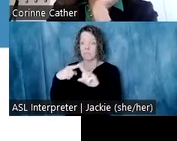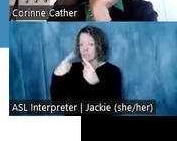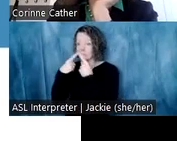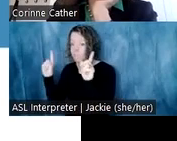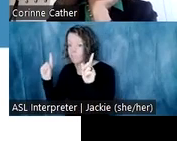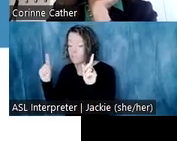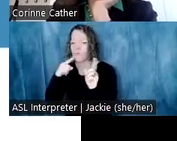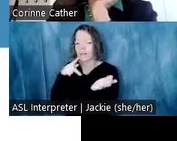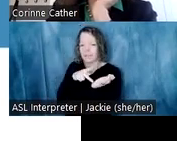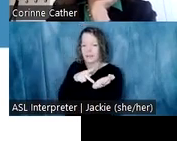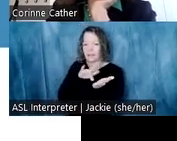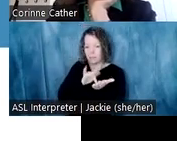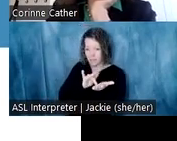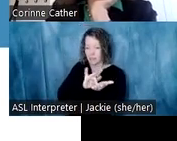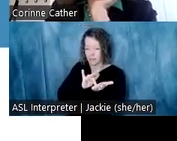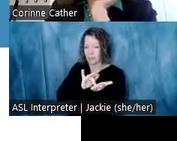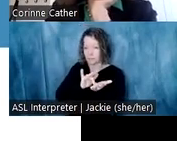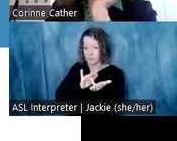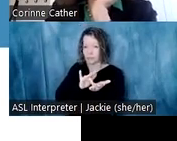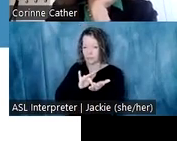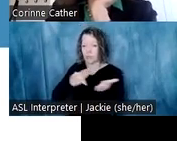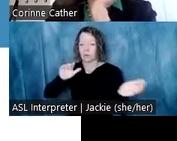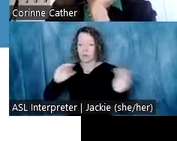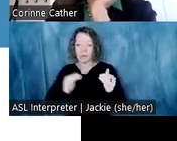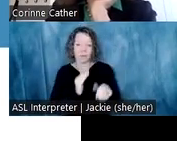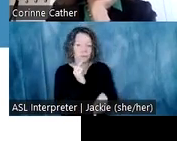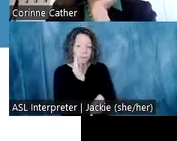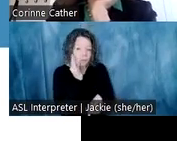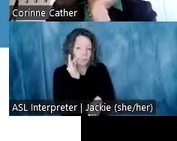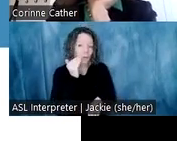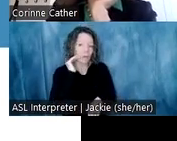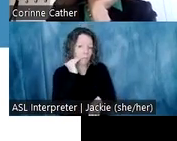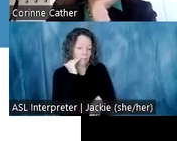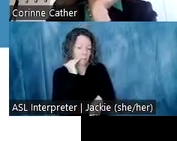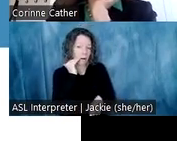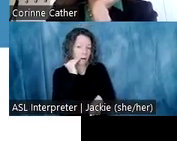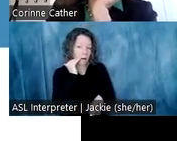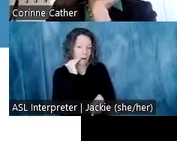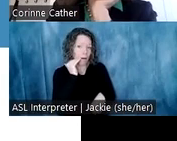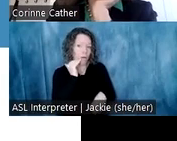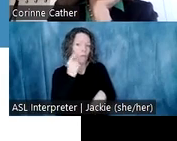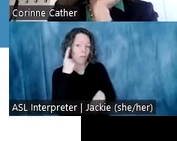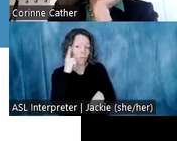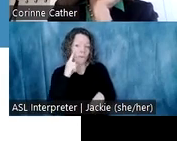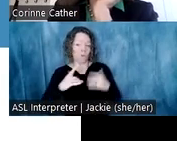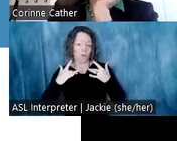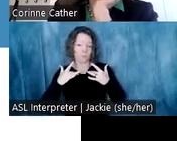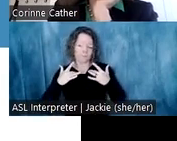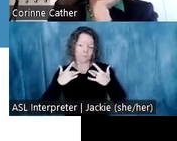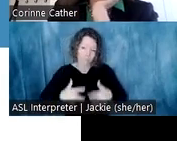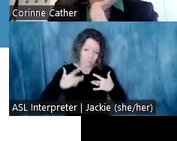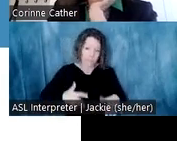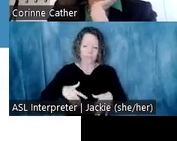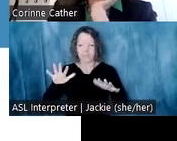regulated versus using cannabis or tobacco for symptoms of depression and anxiety?